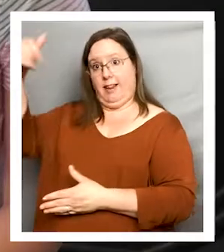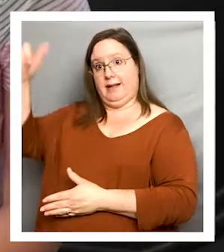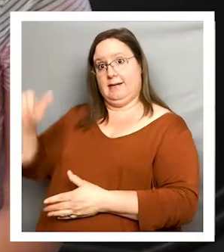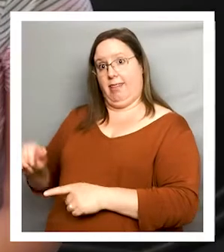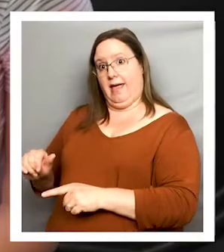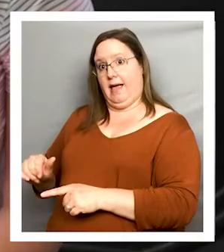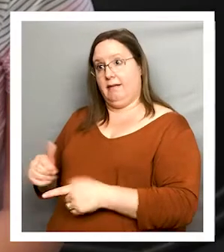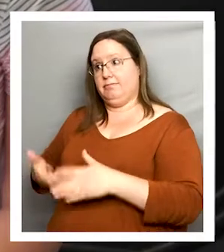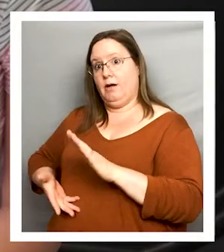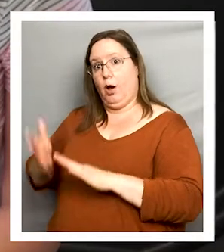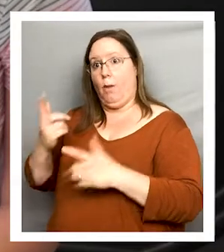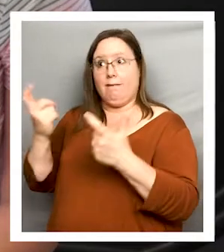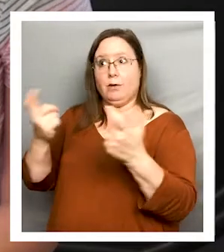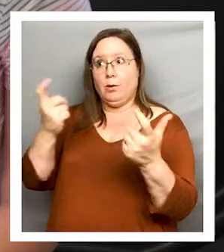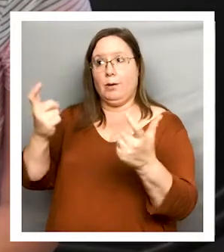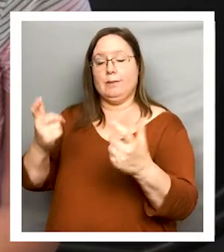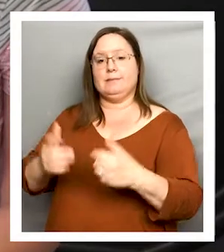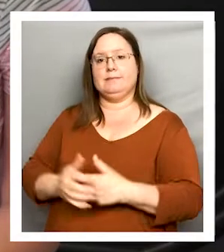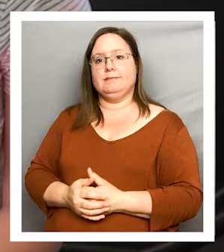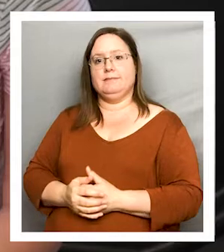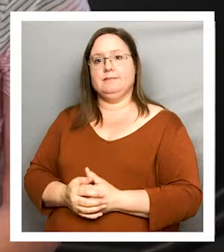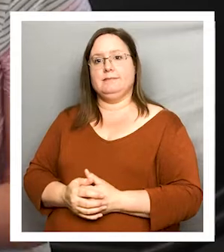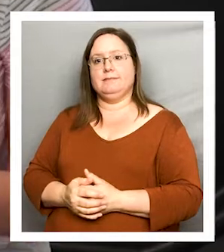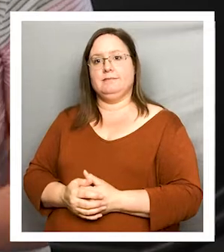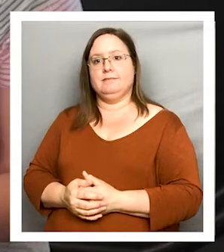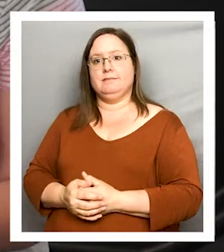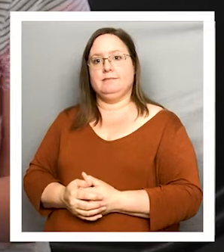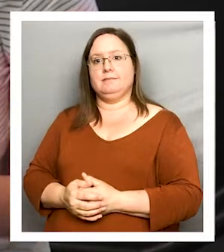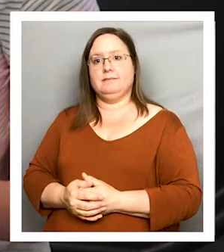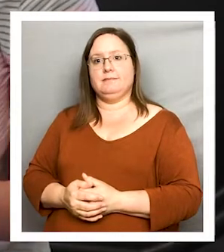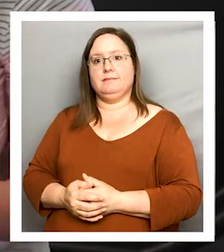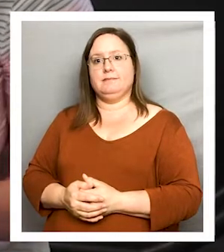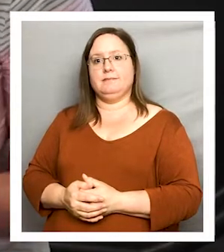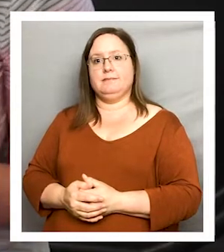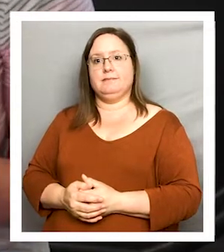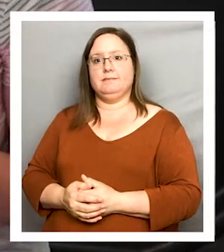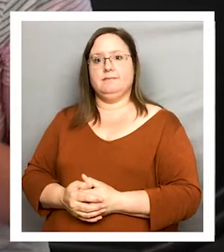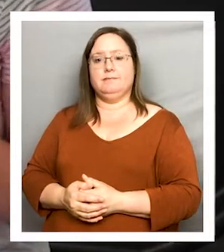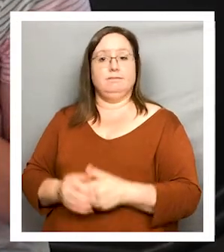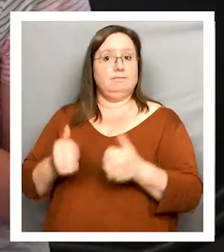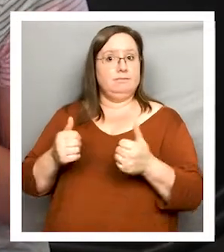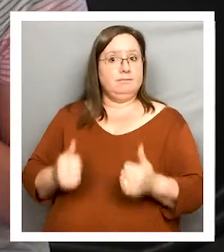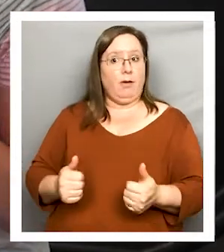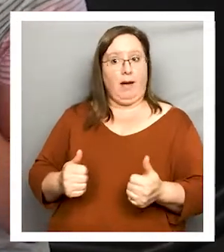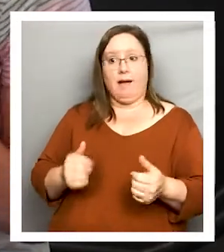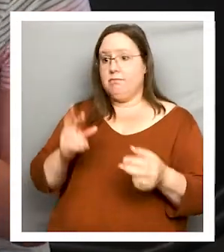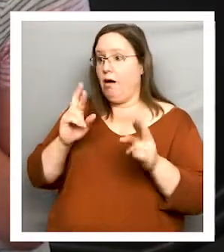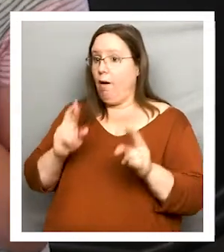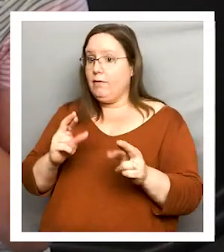okay hopefully you managed to find everything that you need or make things that we need and get it all in a pile